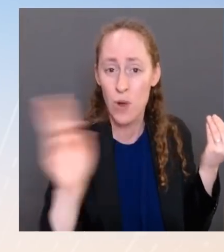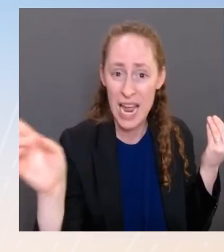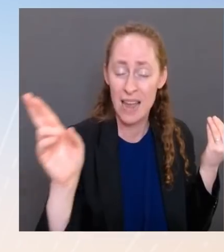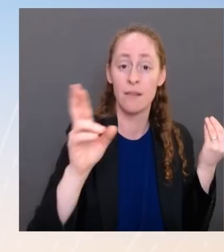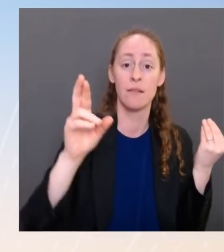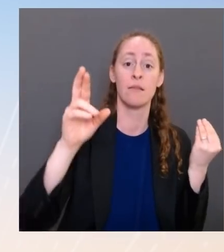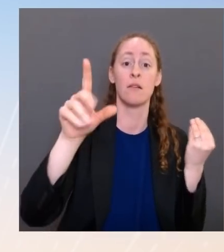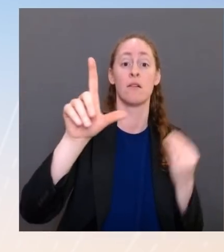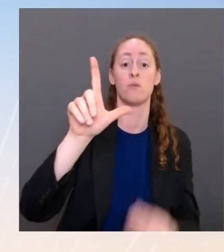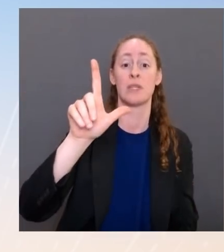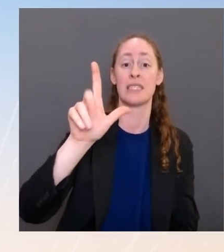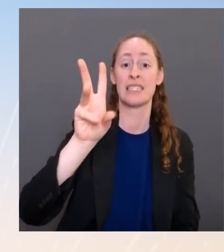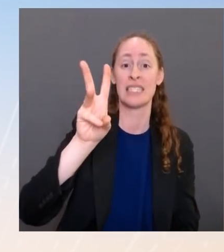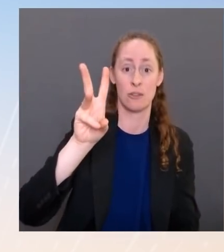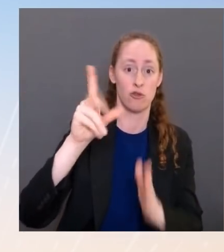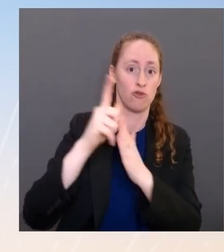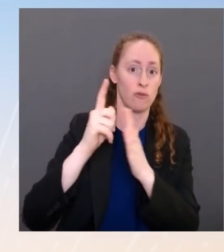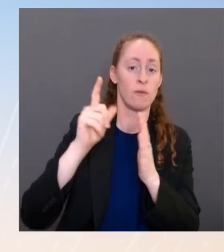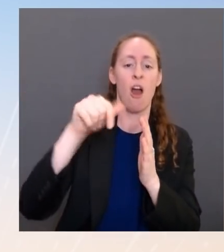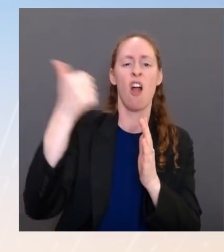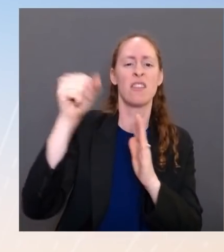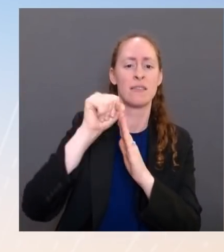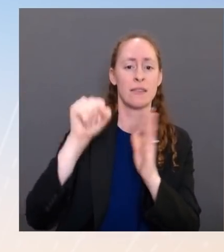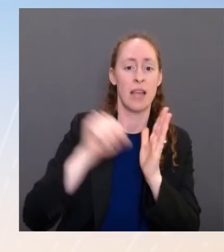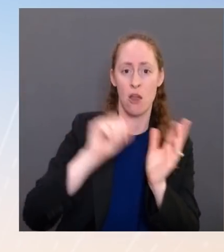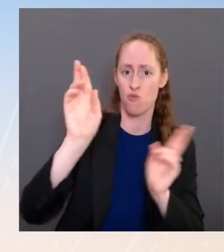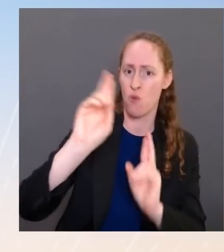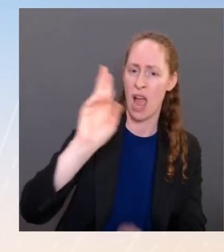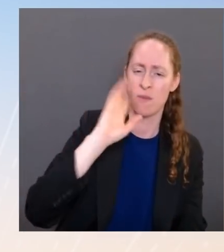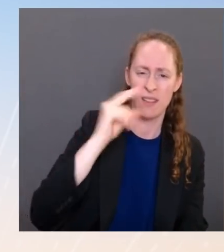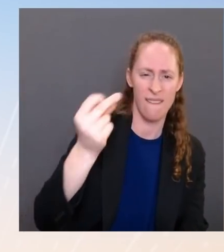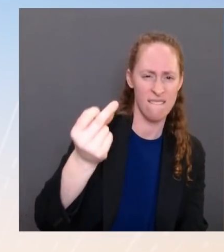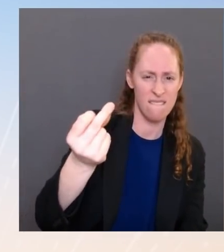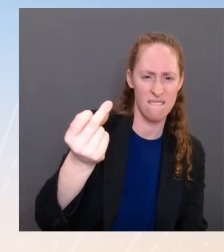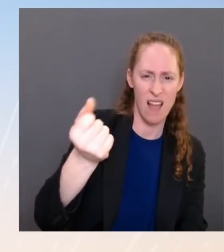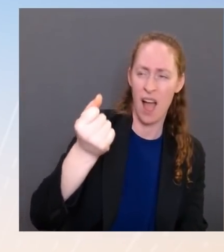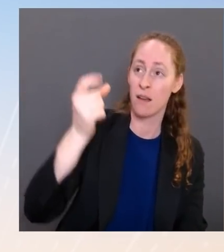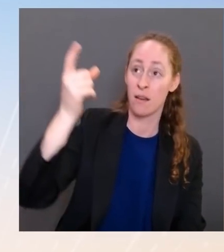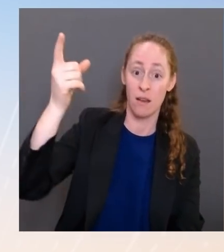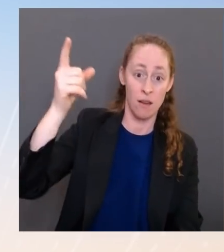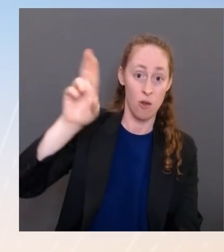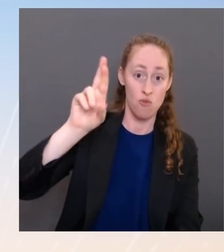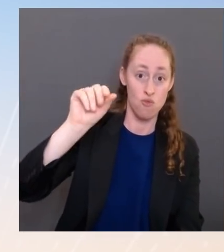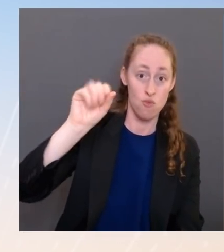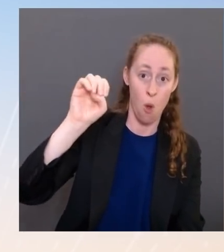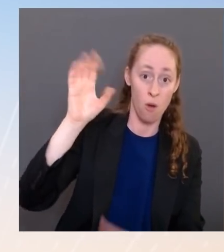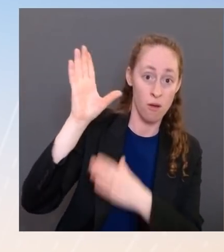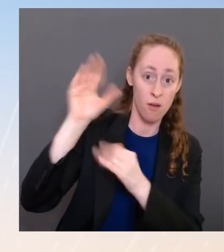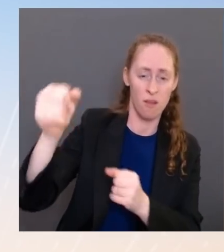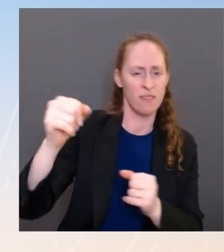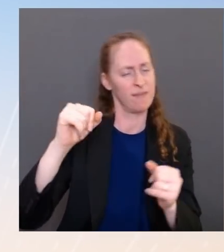should this be the final opinion. And we know who is most -- would be most impacted. So, I don't have anything to preview at this point.